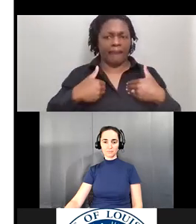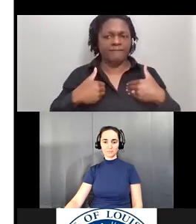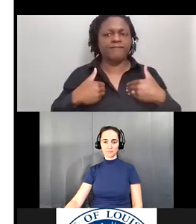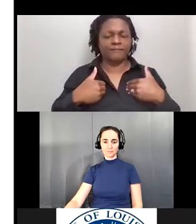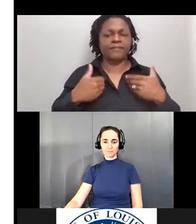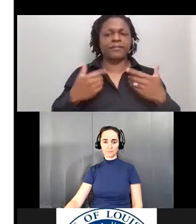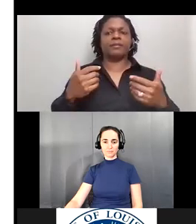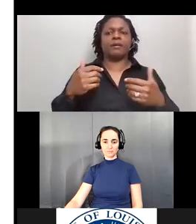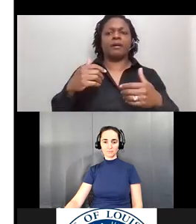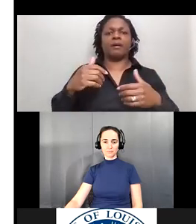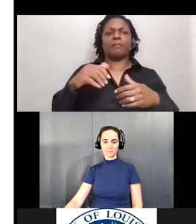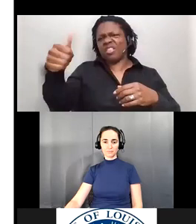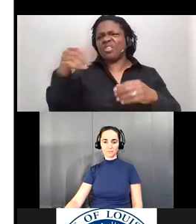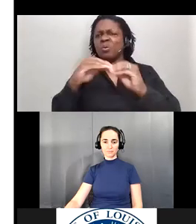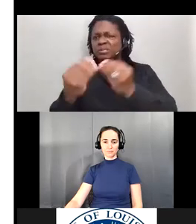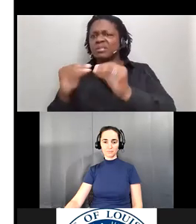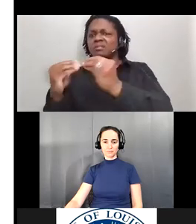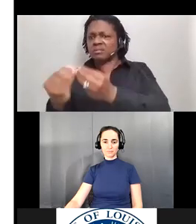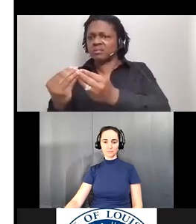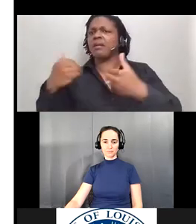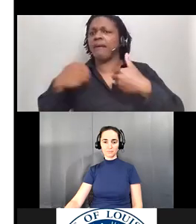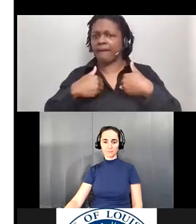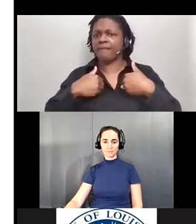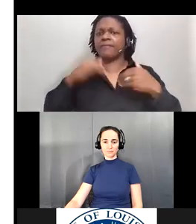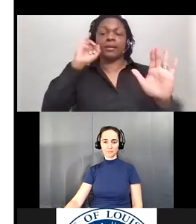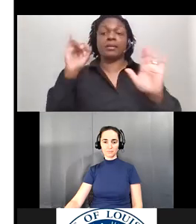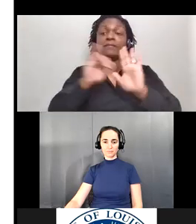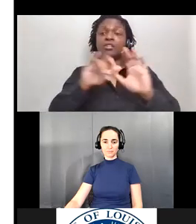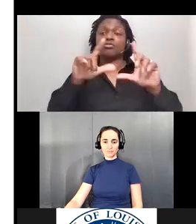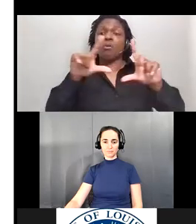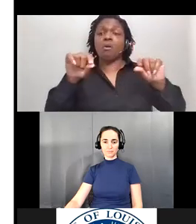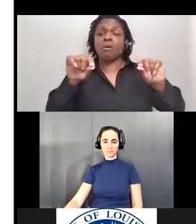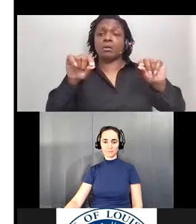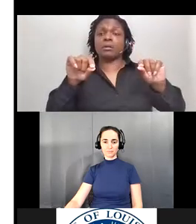other organizations and affiliates have identification cards, even your driver's license,